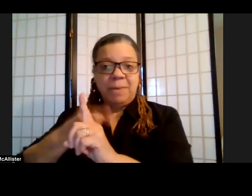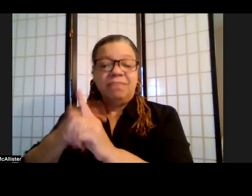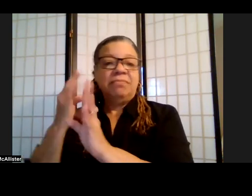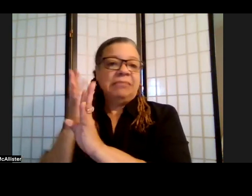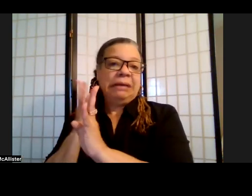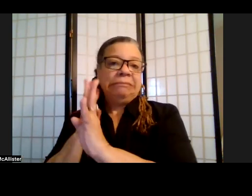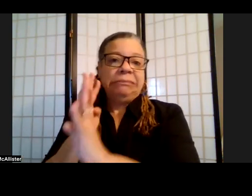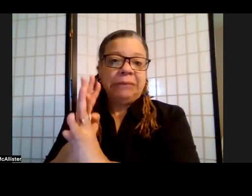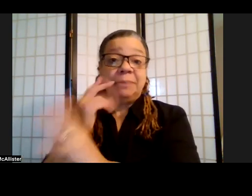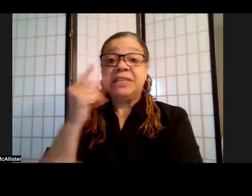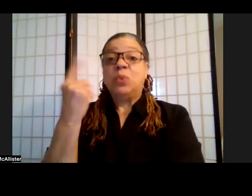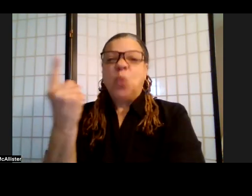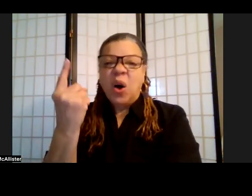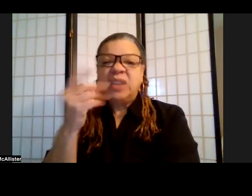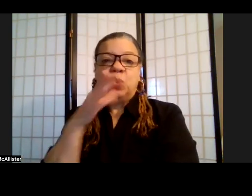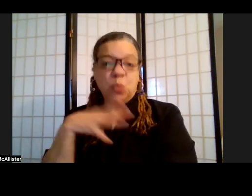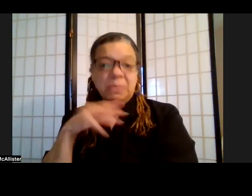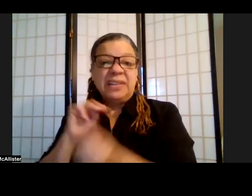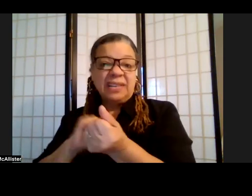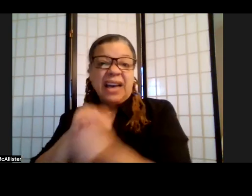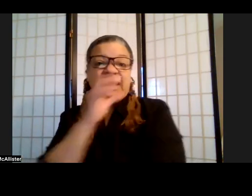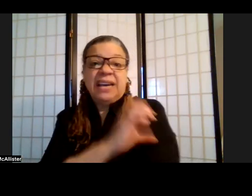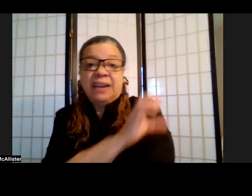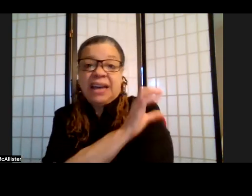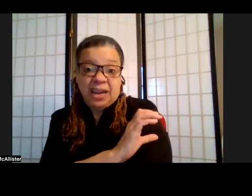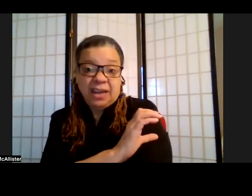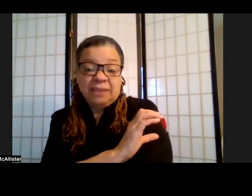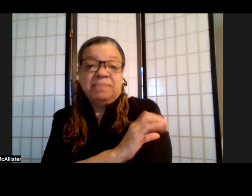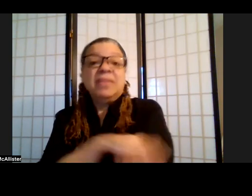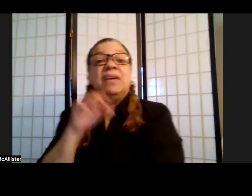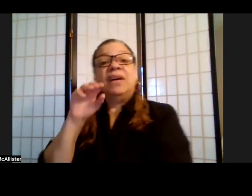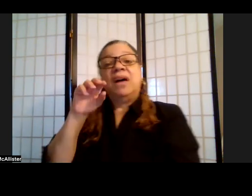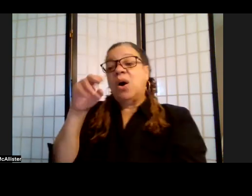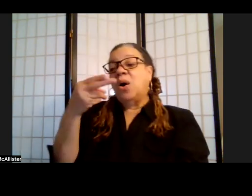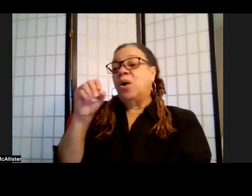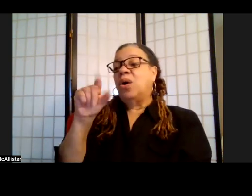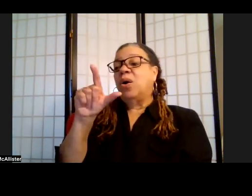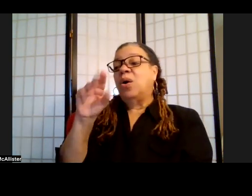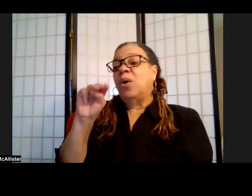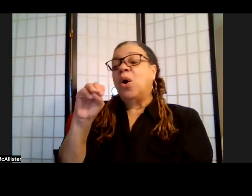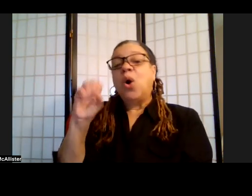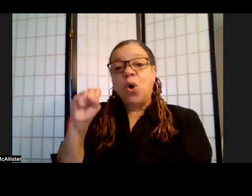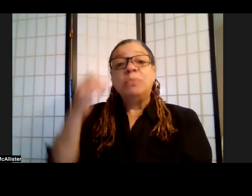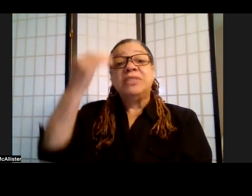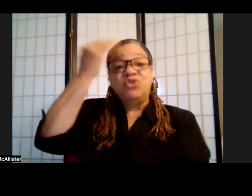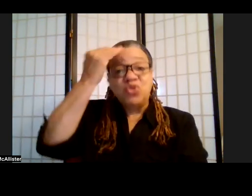the one female doctor running the clinic. Holmes knew that if he hoped to understand the reasons why the disease